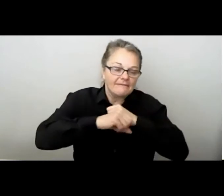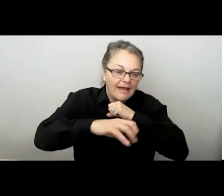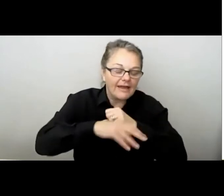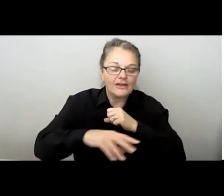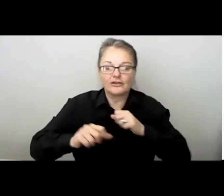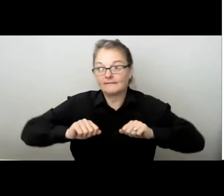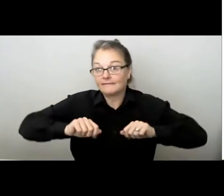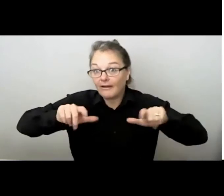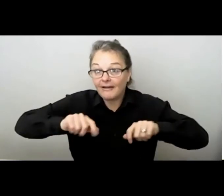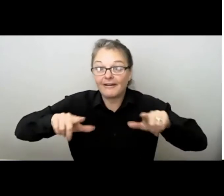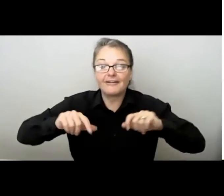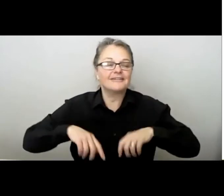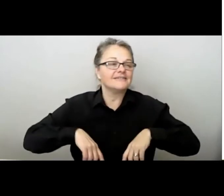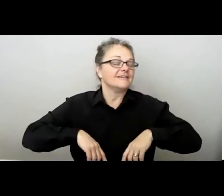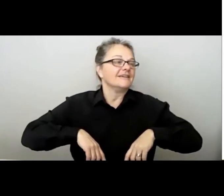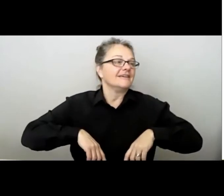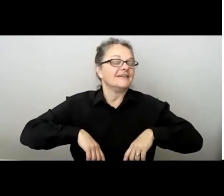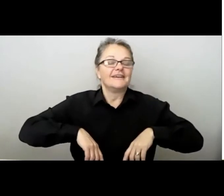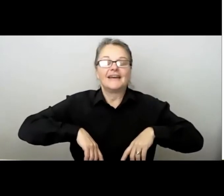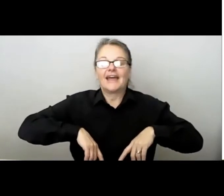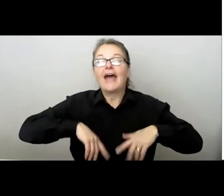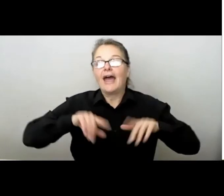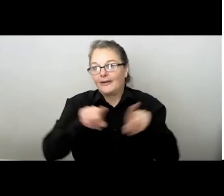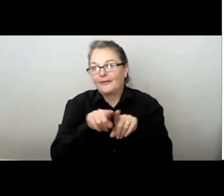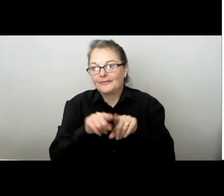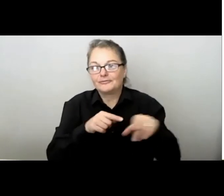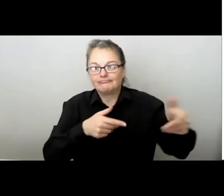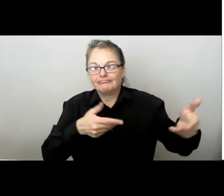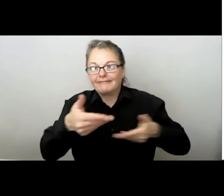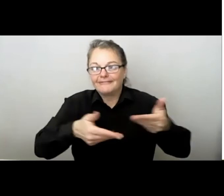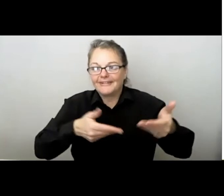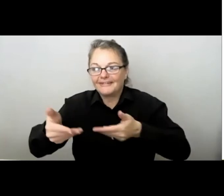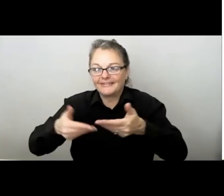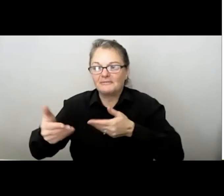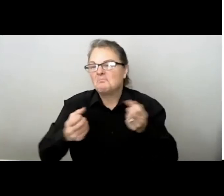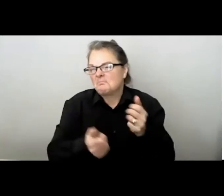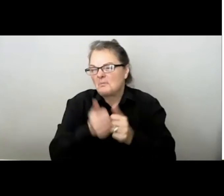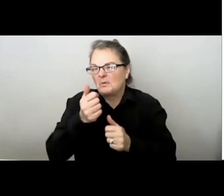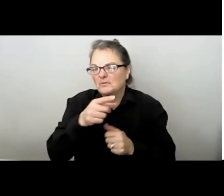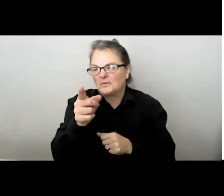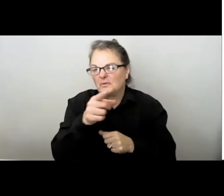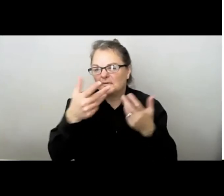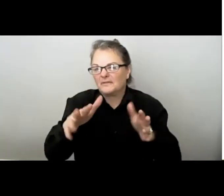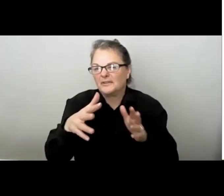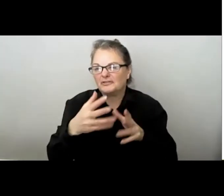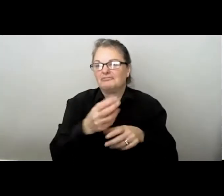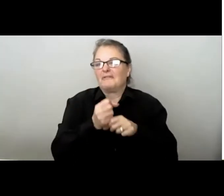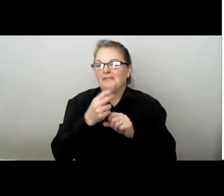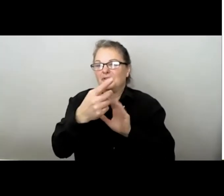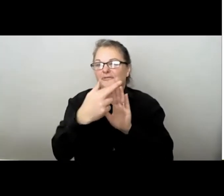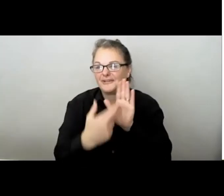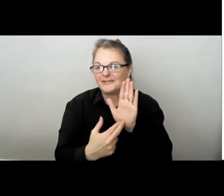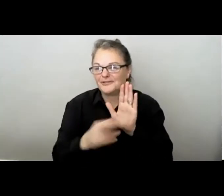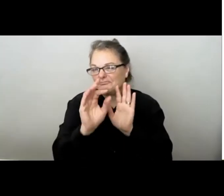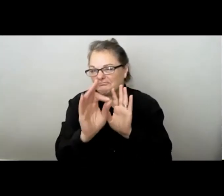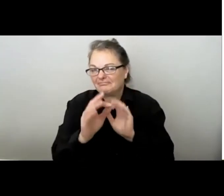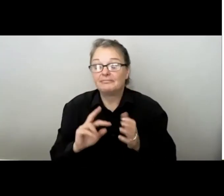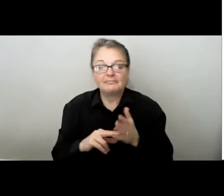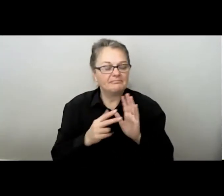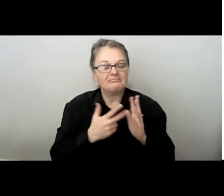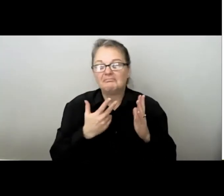ONCE PEOPLE HAVE REGISTERED SO ALL OF THE OUTREACH WENT TO MANY DISABILITY GROUPS, DEAF COMMUNITIES